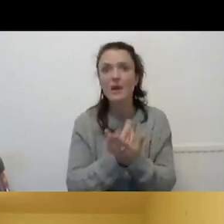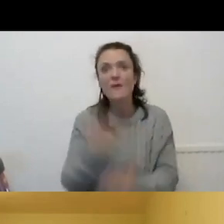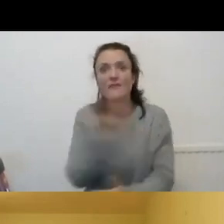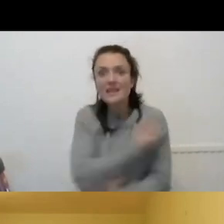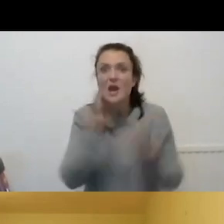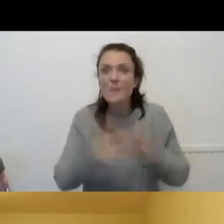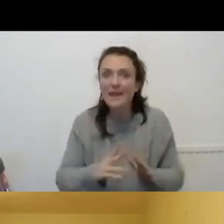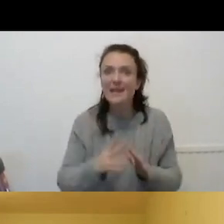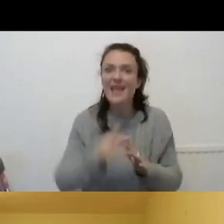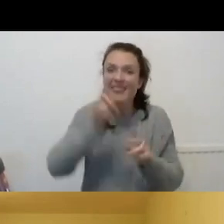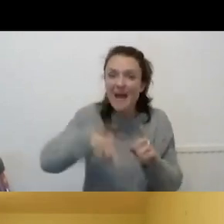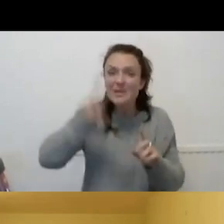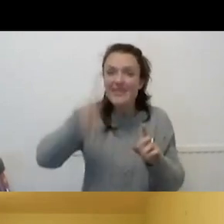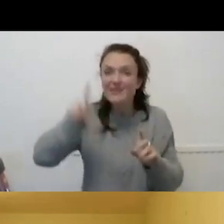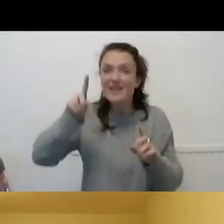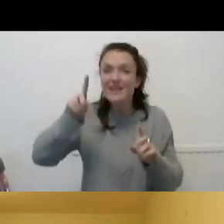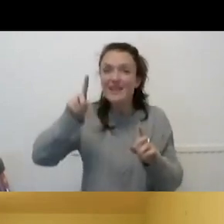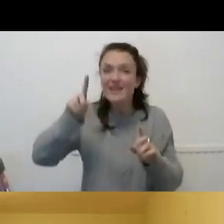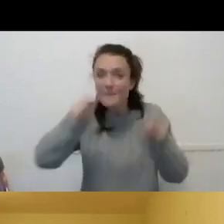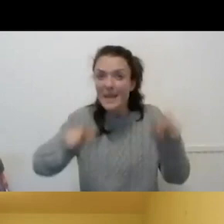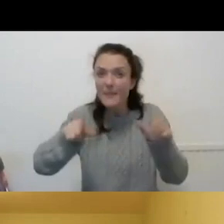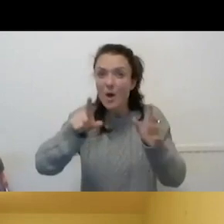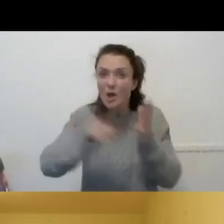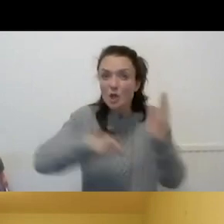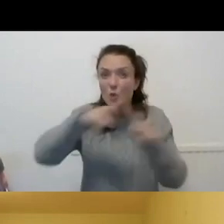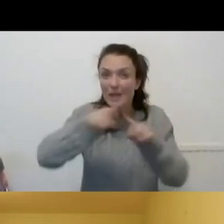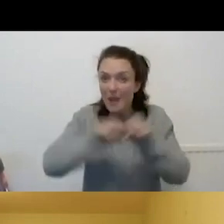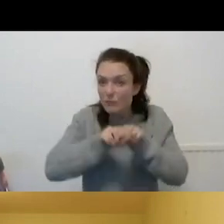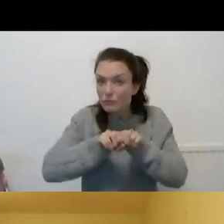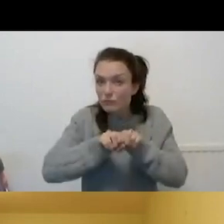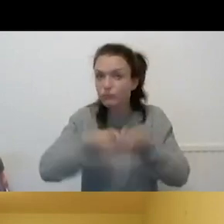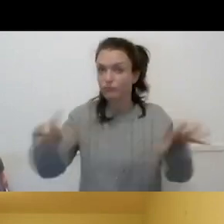it will be given to millions of people around the world. But our work study is not finished,